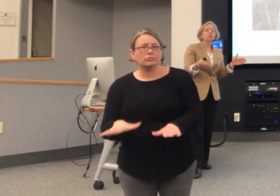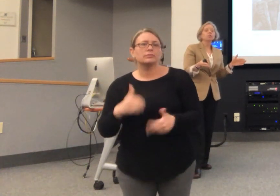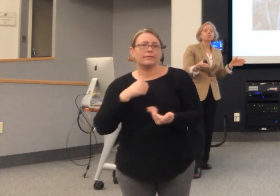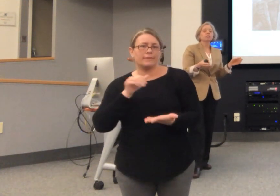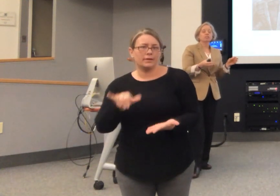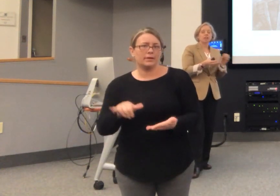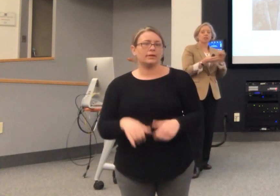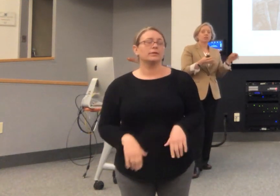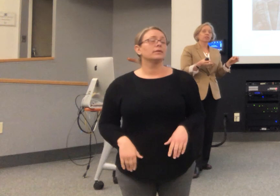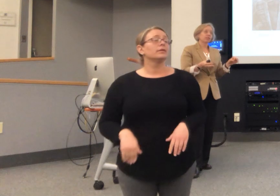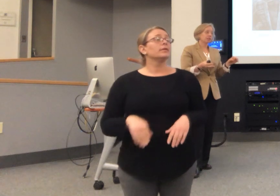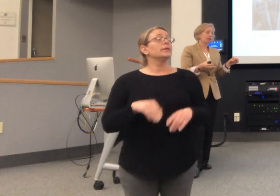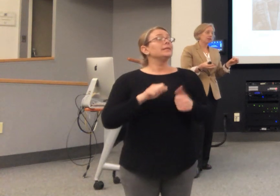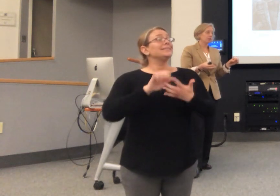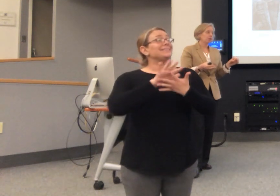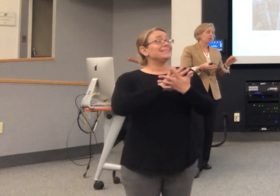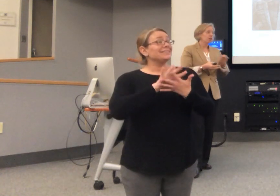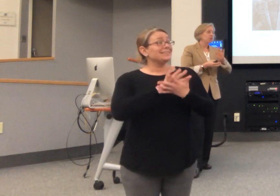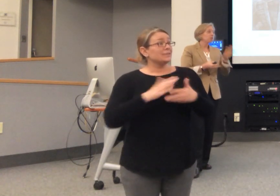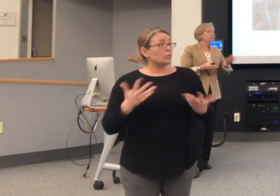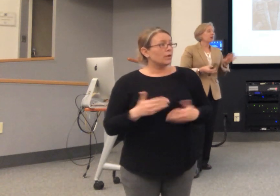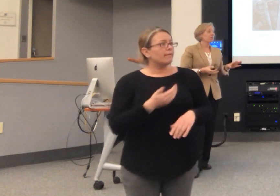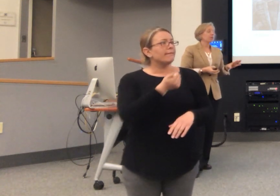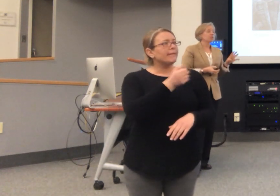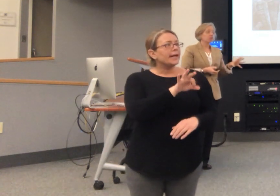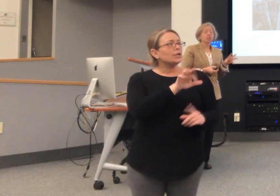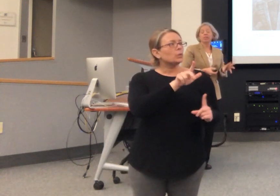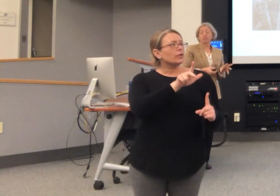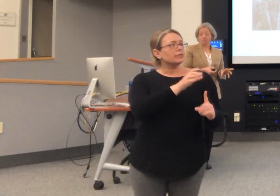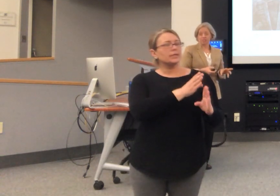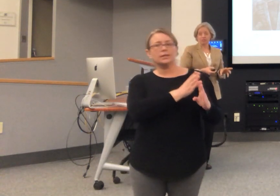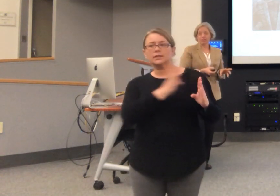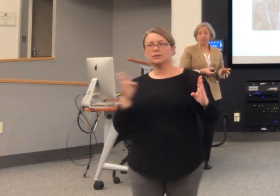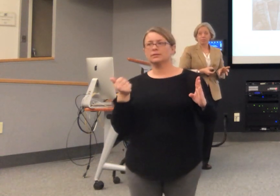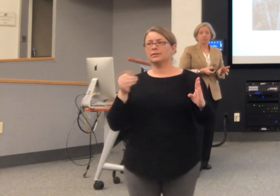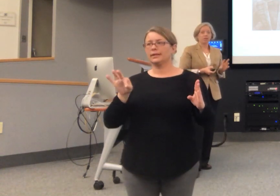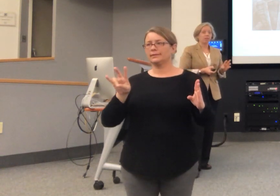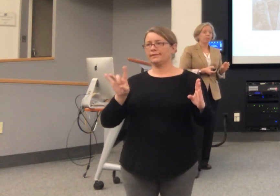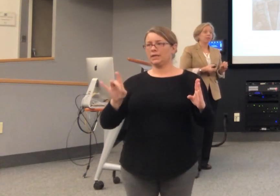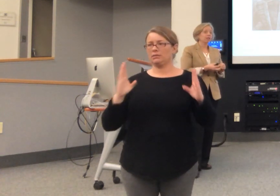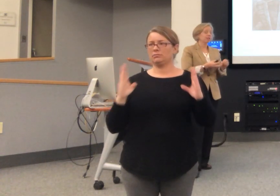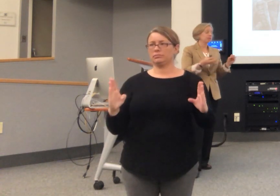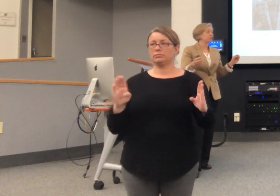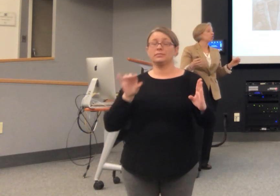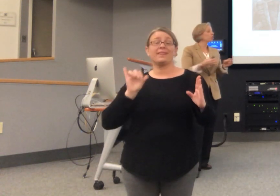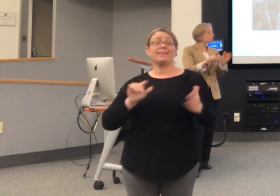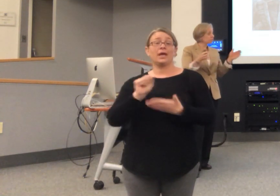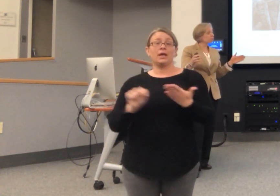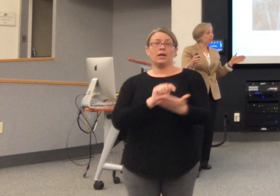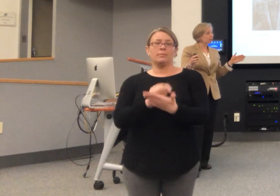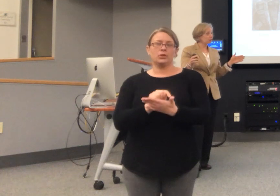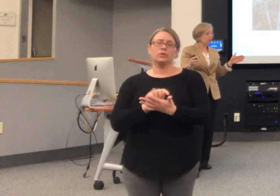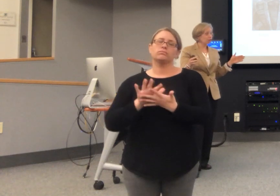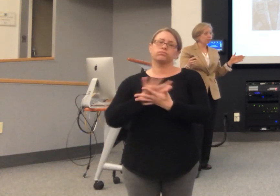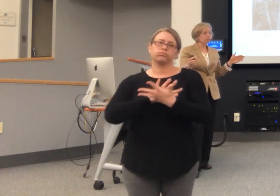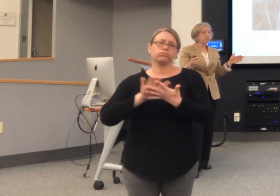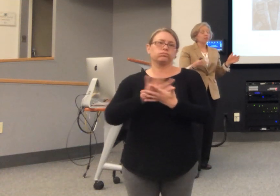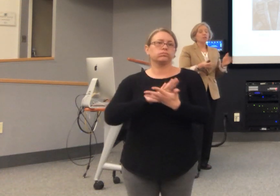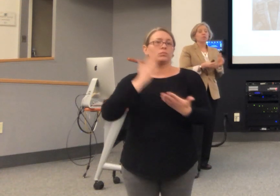And the reason is that during that time, US copyright law changed several times. The terms got longer,